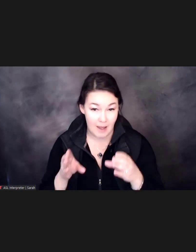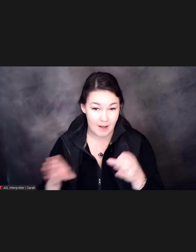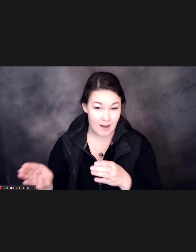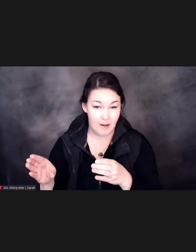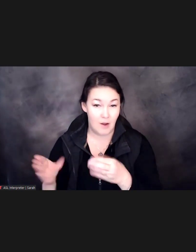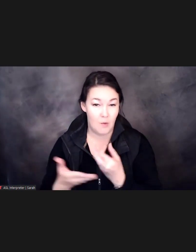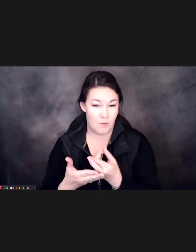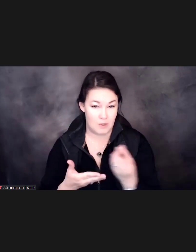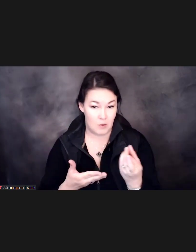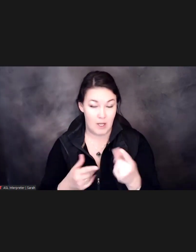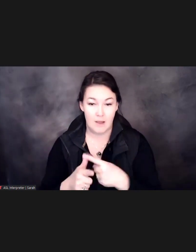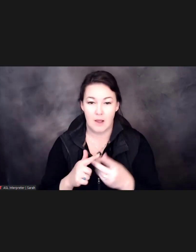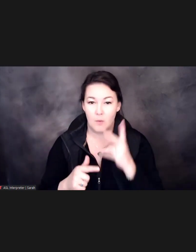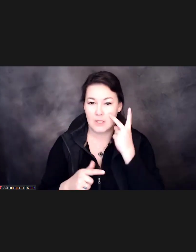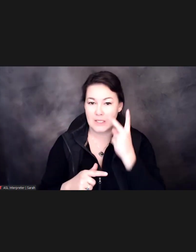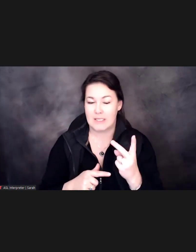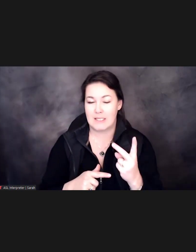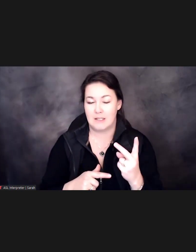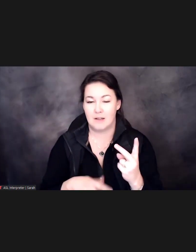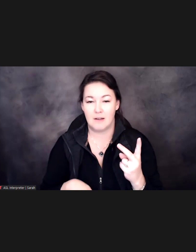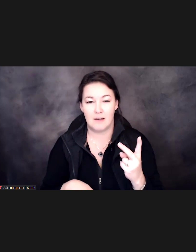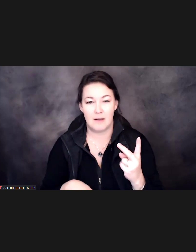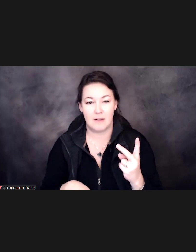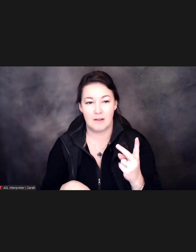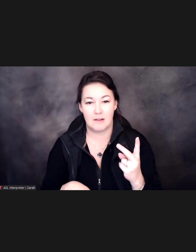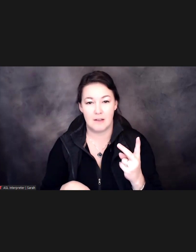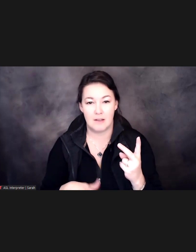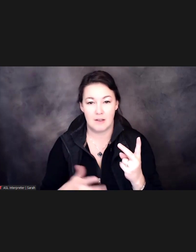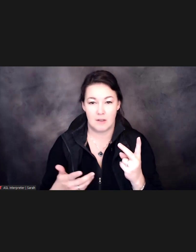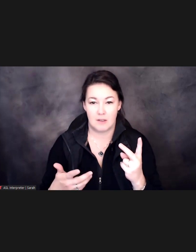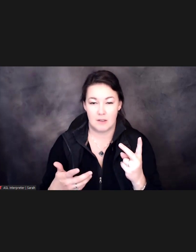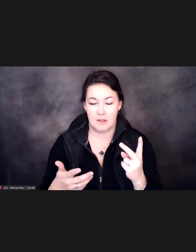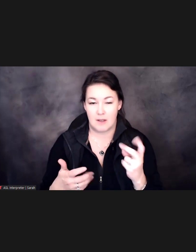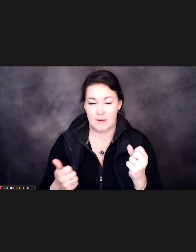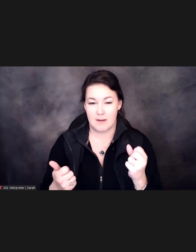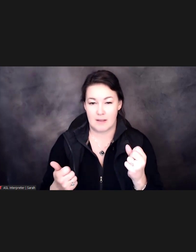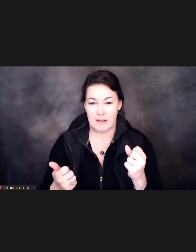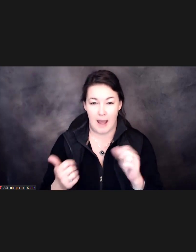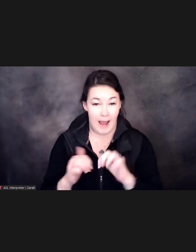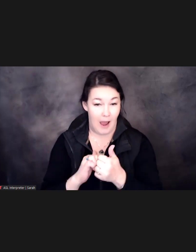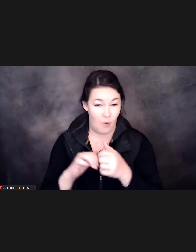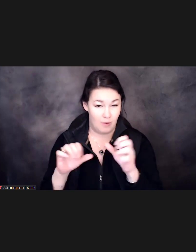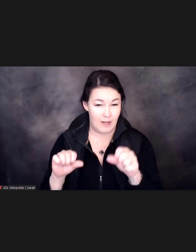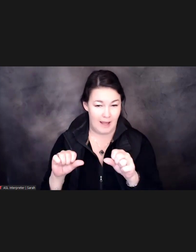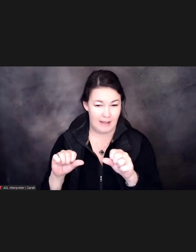Then, you'll see the area where to, um, access training and, um,